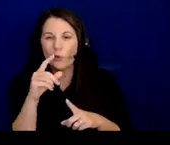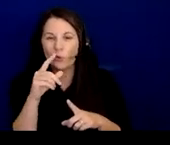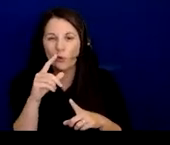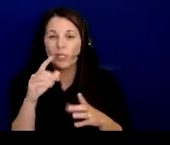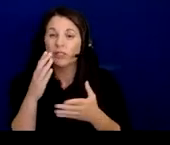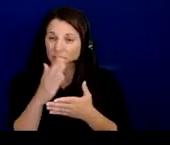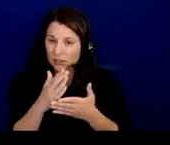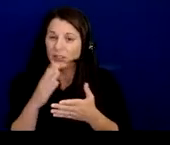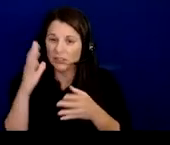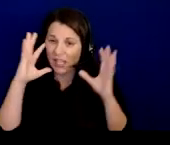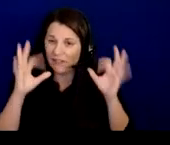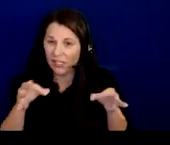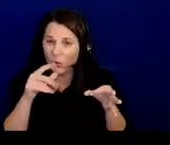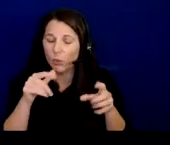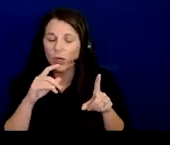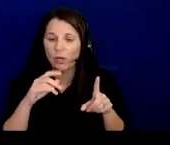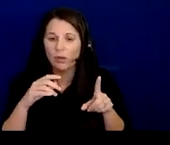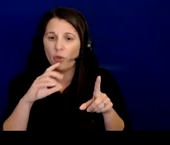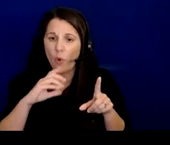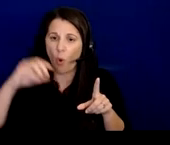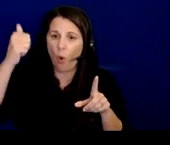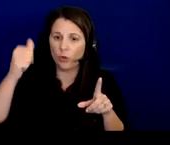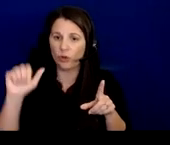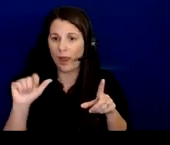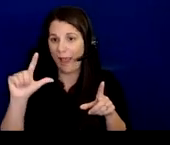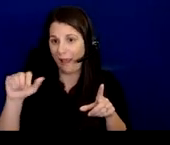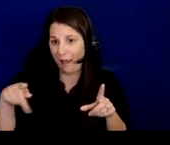this horizontal power structure better than most, right?